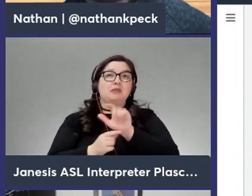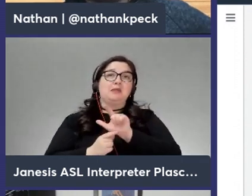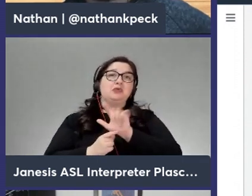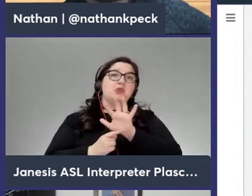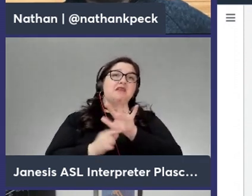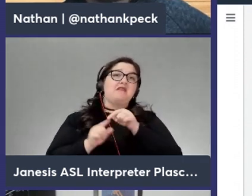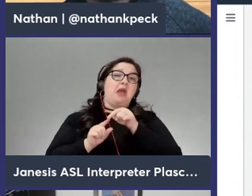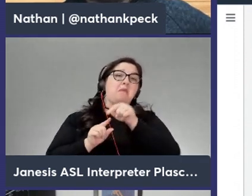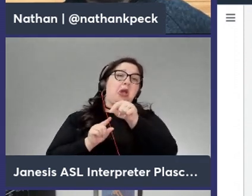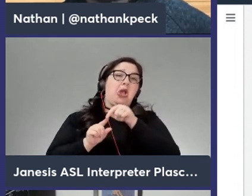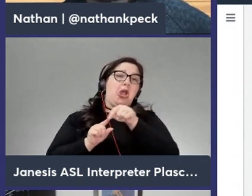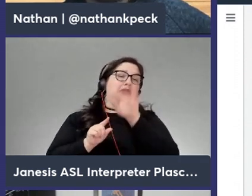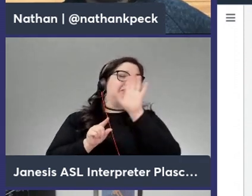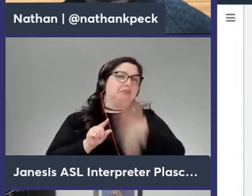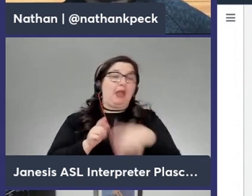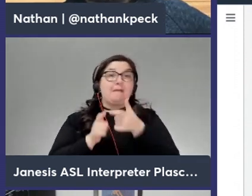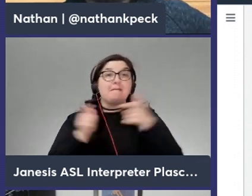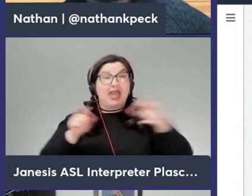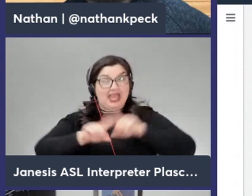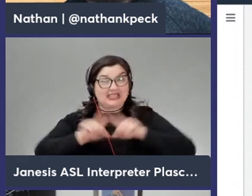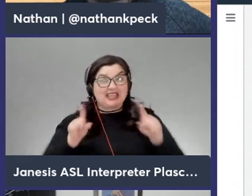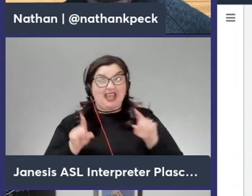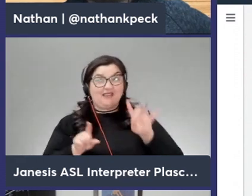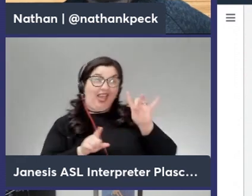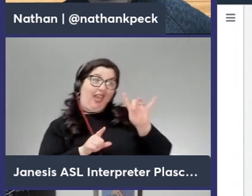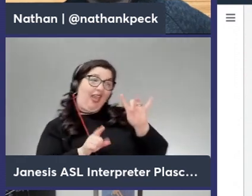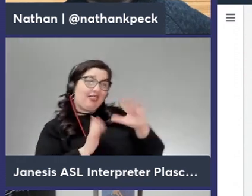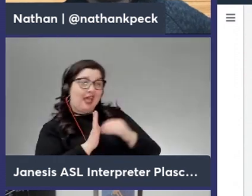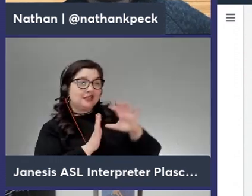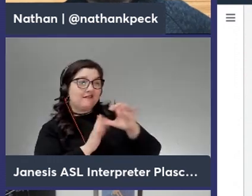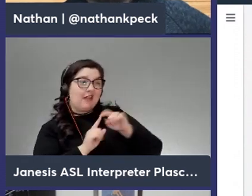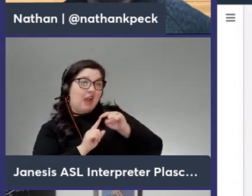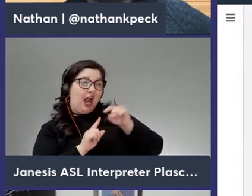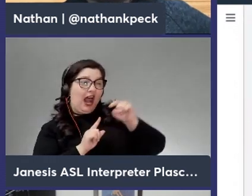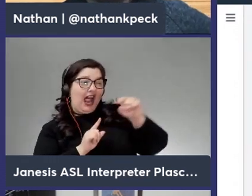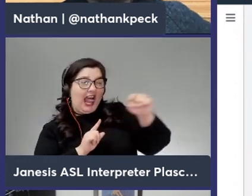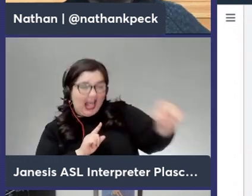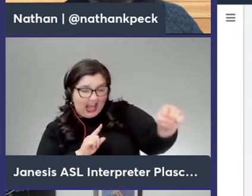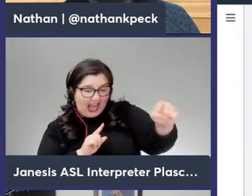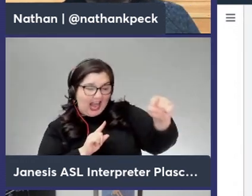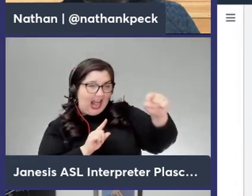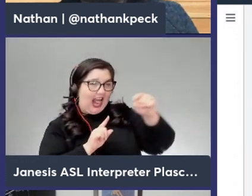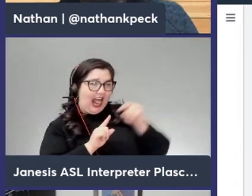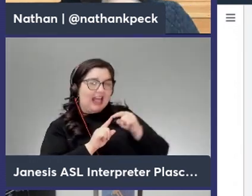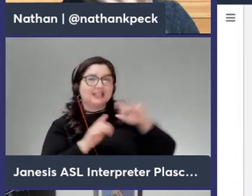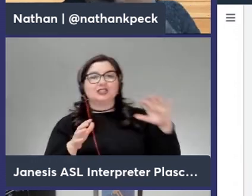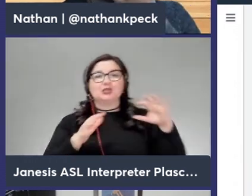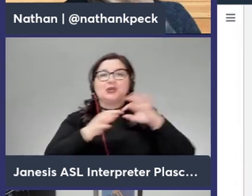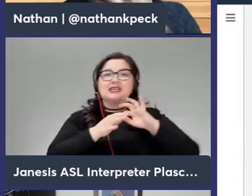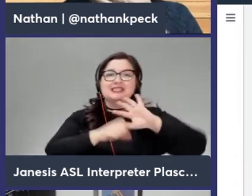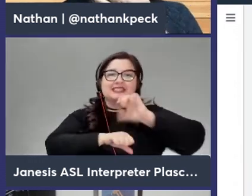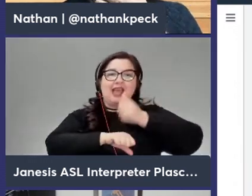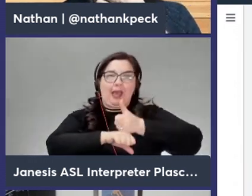It's a big difference from the 8,500 mile round trip that I have to make to establish this connection to Australia.